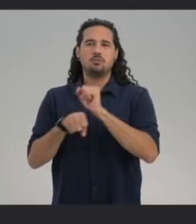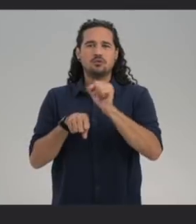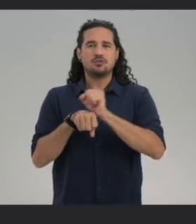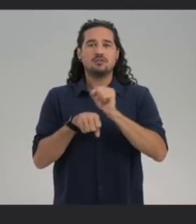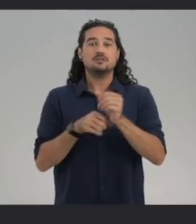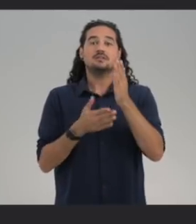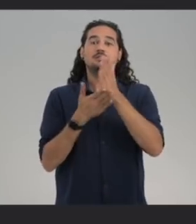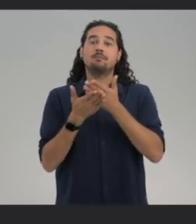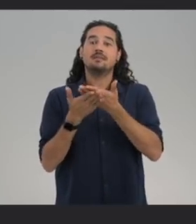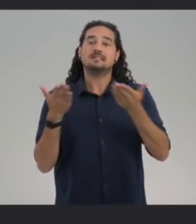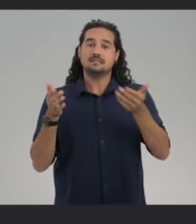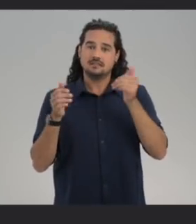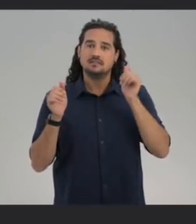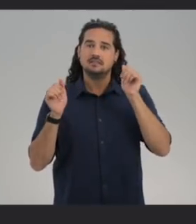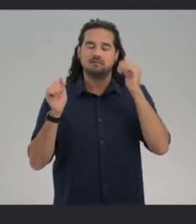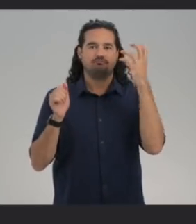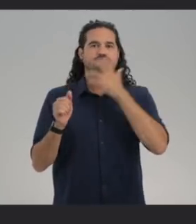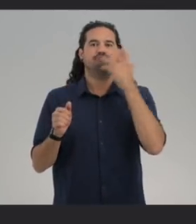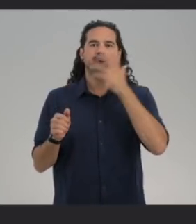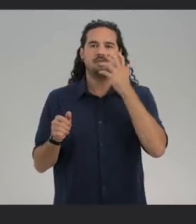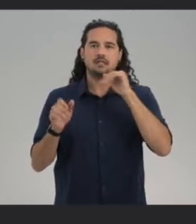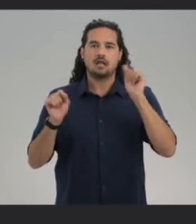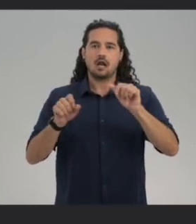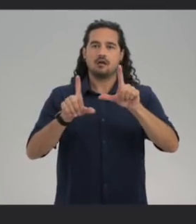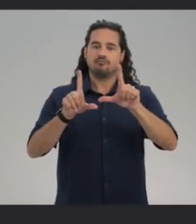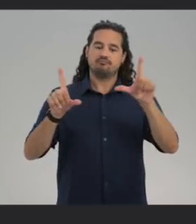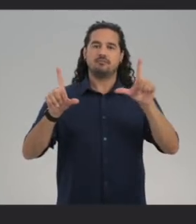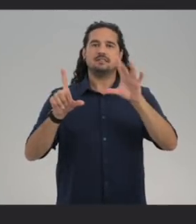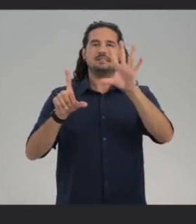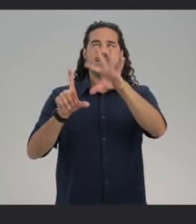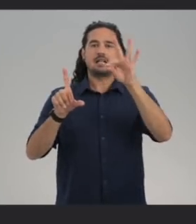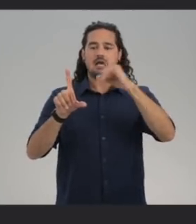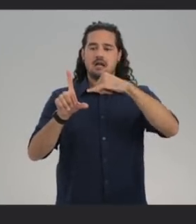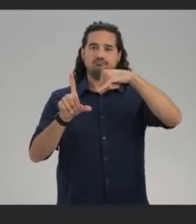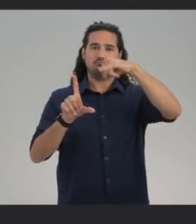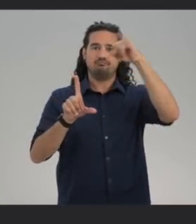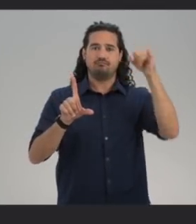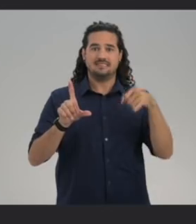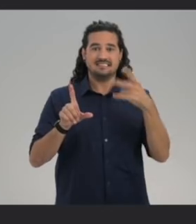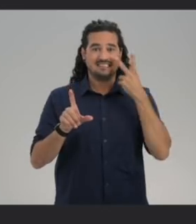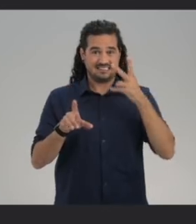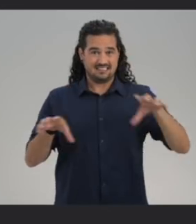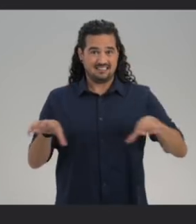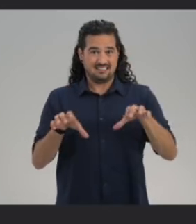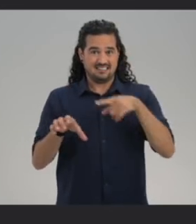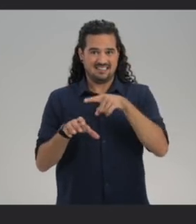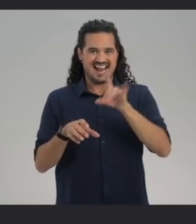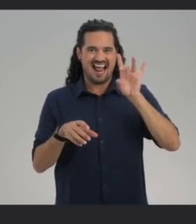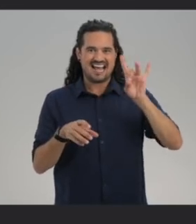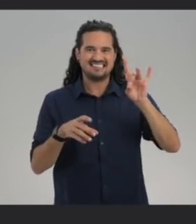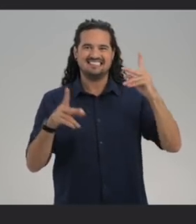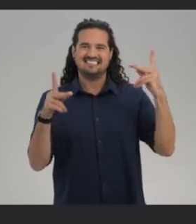[Bryan] There are some operations which are really quite remarkable. "Select object." We've seen that operation up to eight times faster.